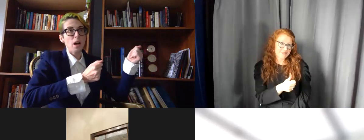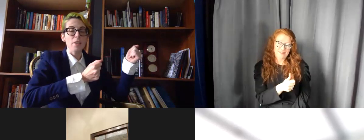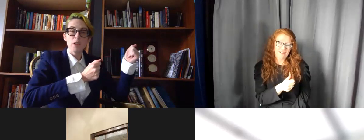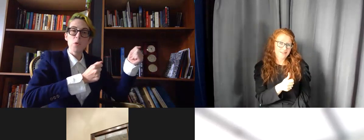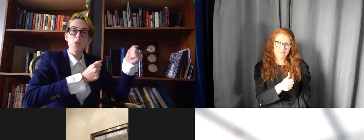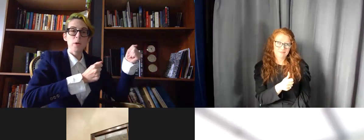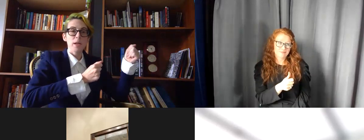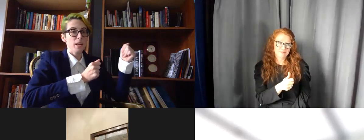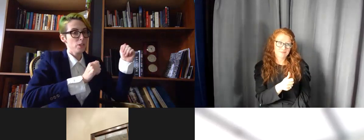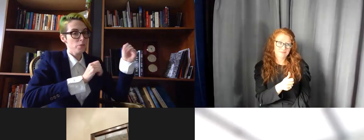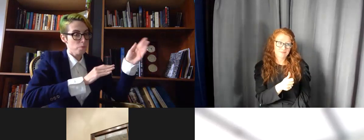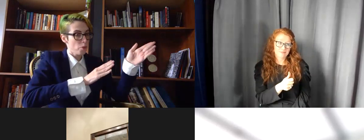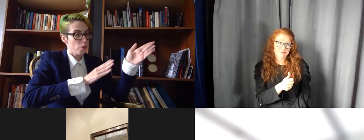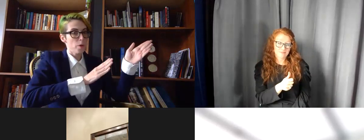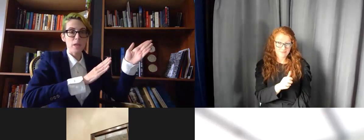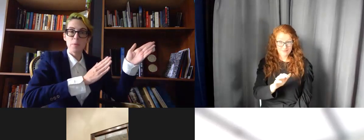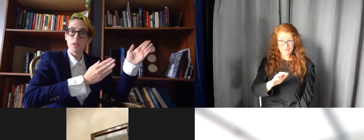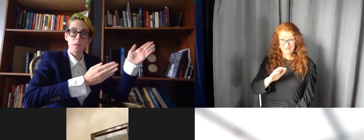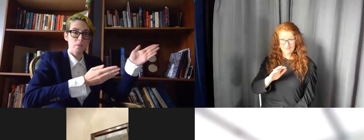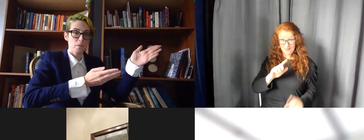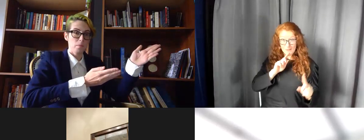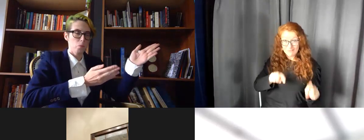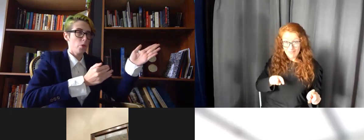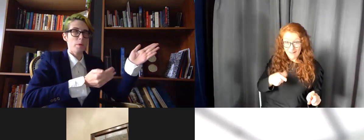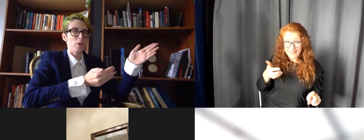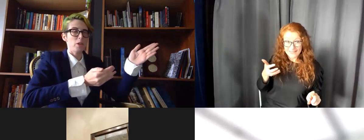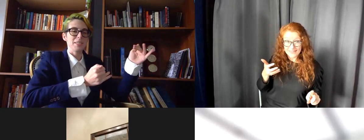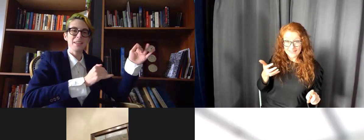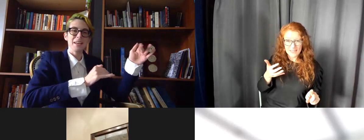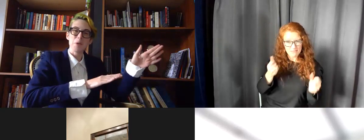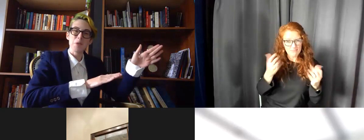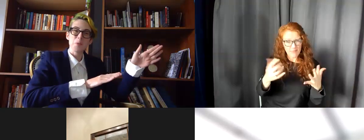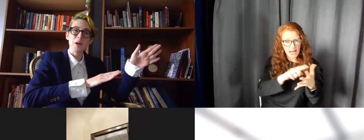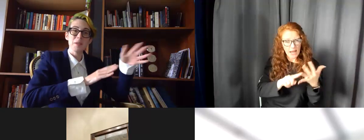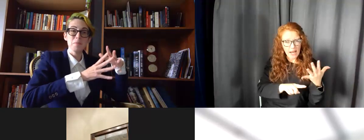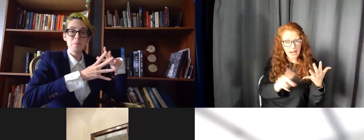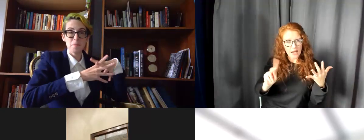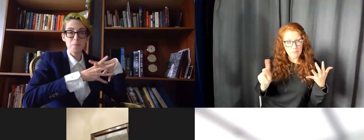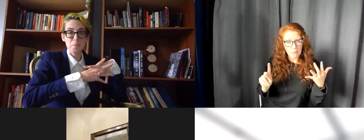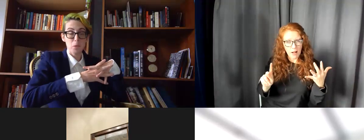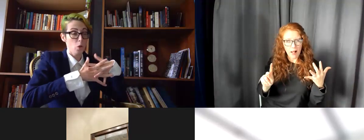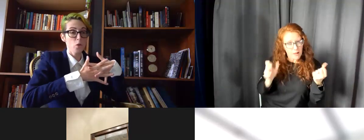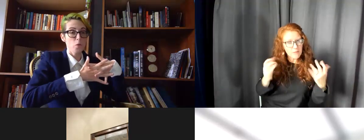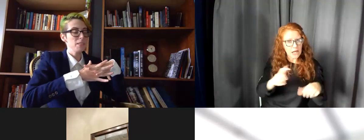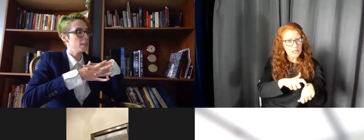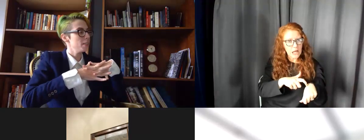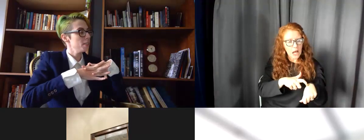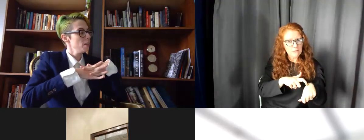Farrah Garland: I have on more than one occasion for more than one people. More than one person at more than one local business